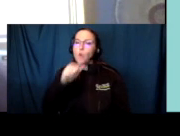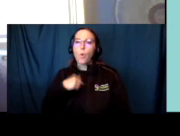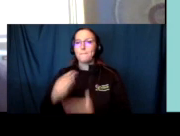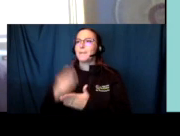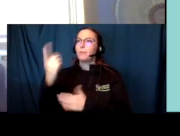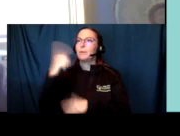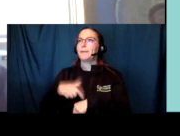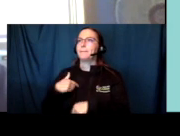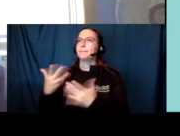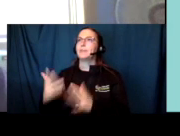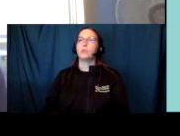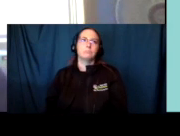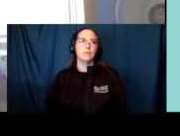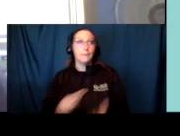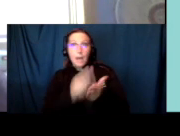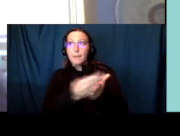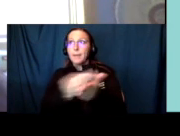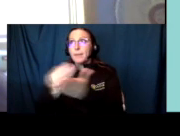and now you've got to buy new materials, so lots of different uses.